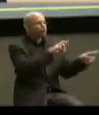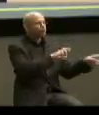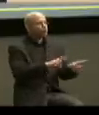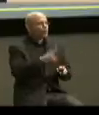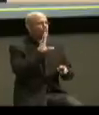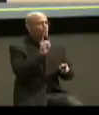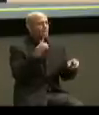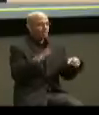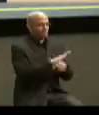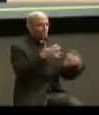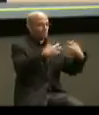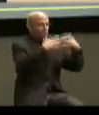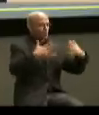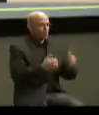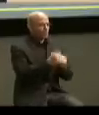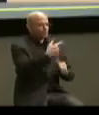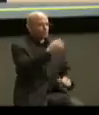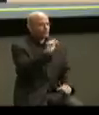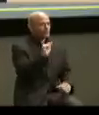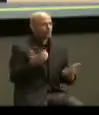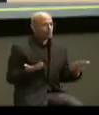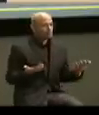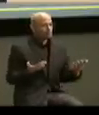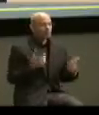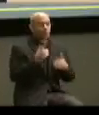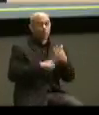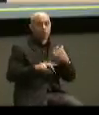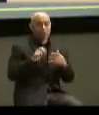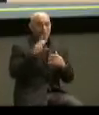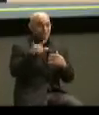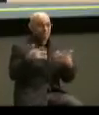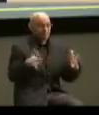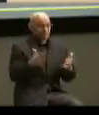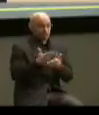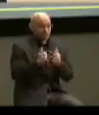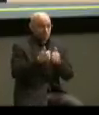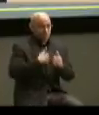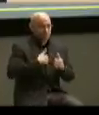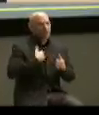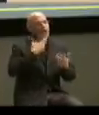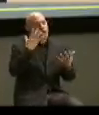PARTNER WITH GSA? WHAT NANCY SHARED WITH ME, I COULD TELL IT WAS VERY